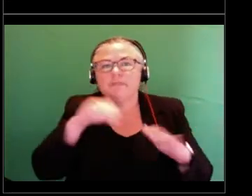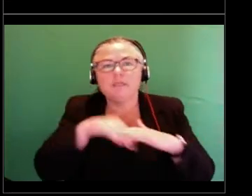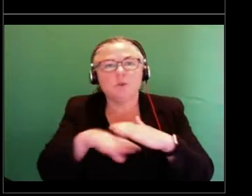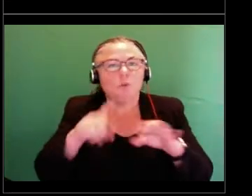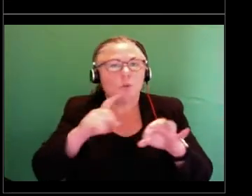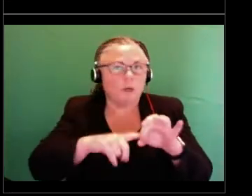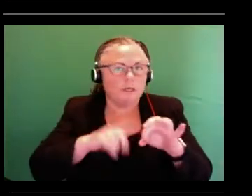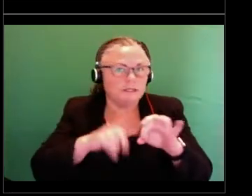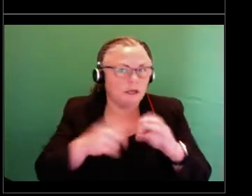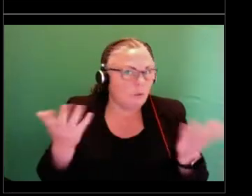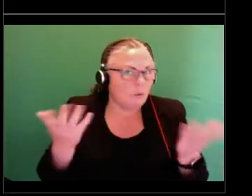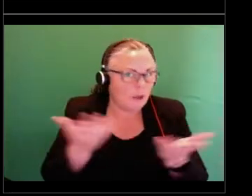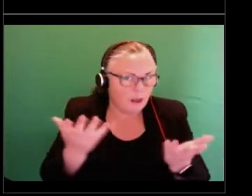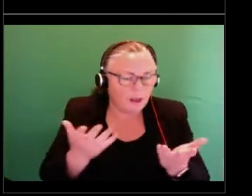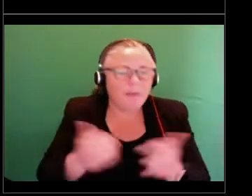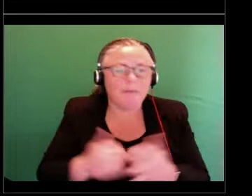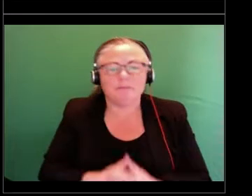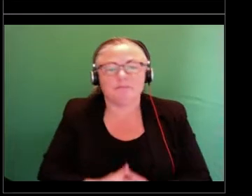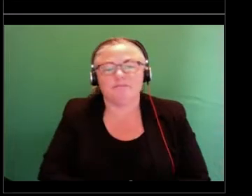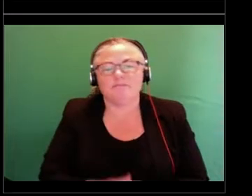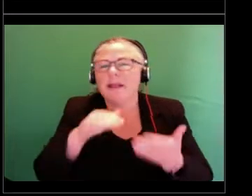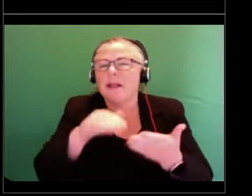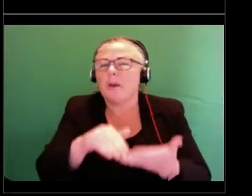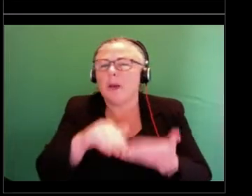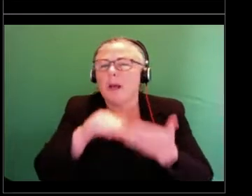family advocacy and support services.